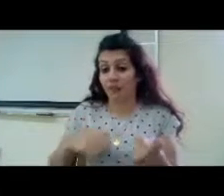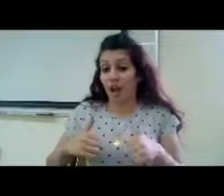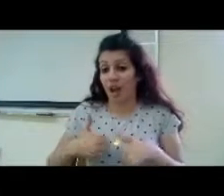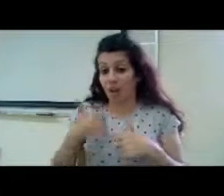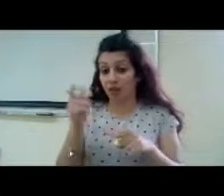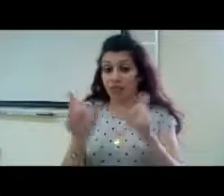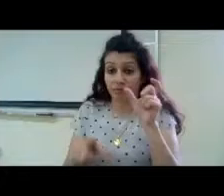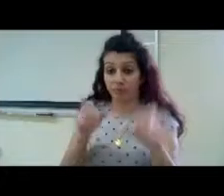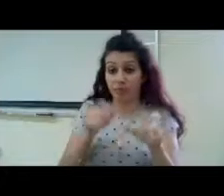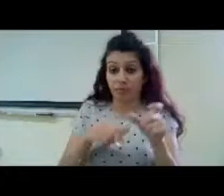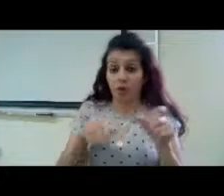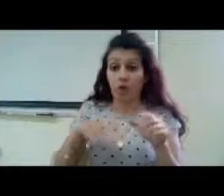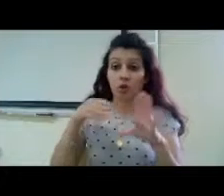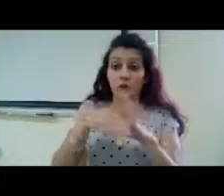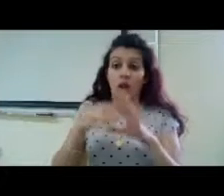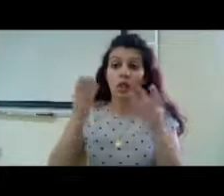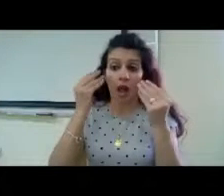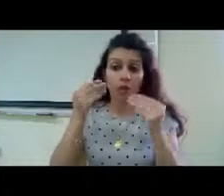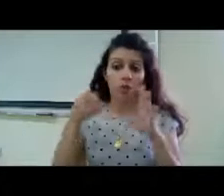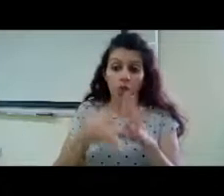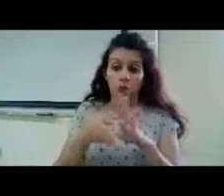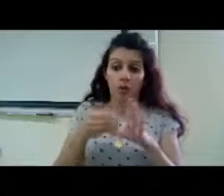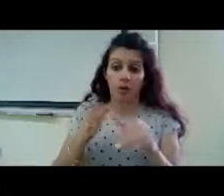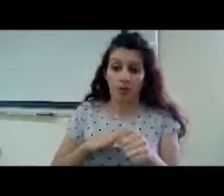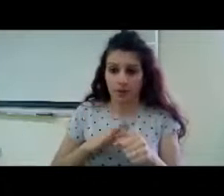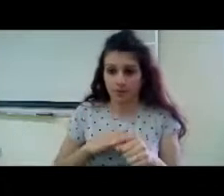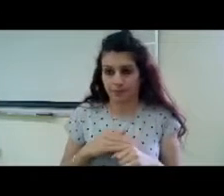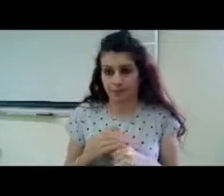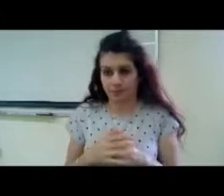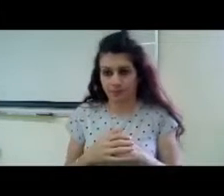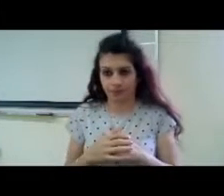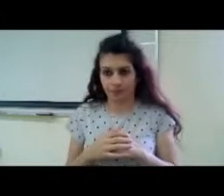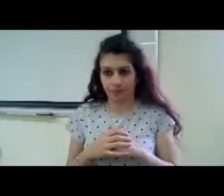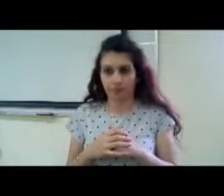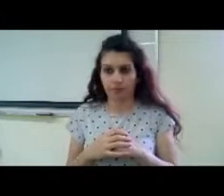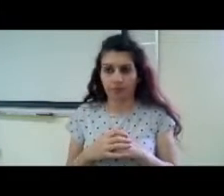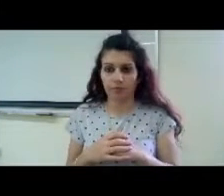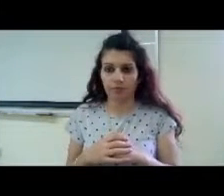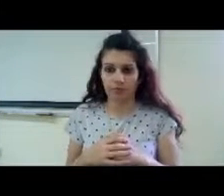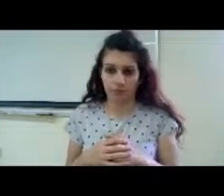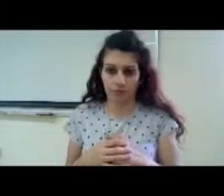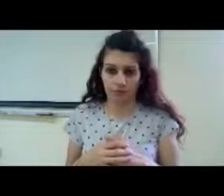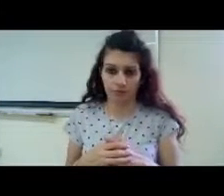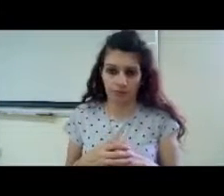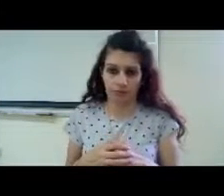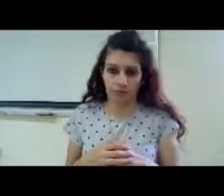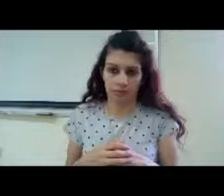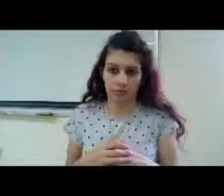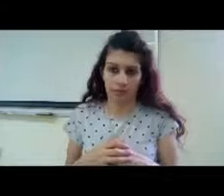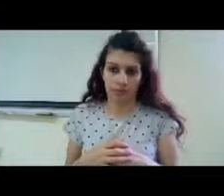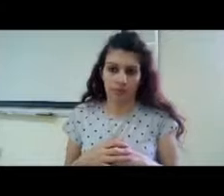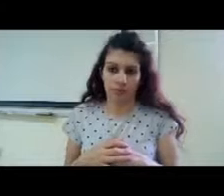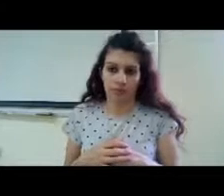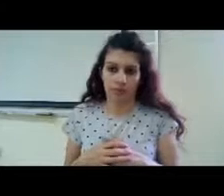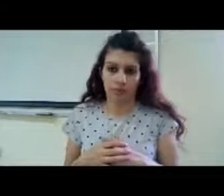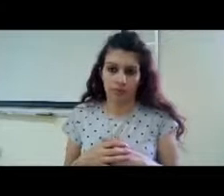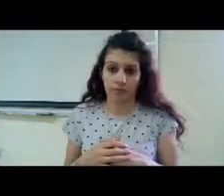learning disabilities so we need to invest in rethinking and recapitalizing